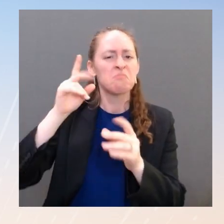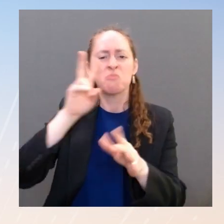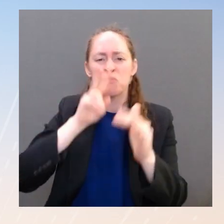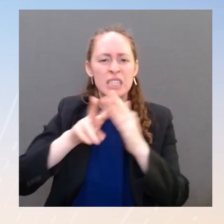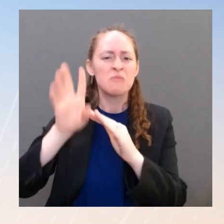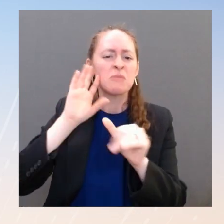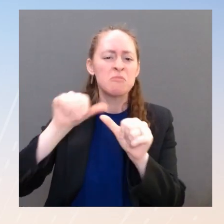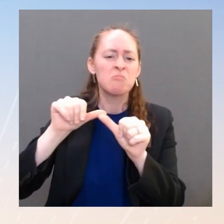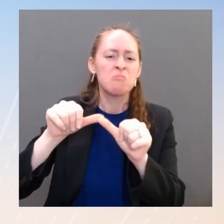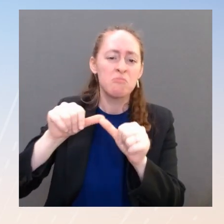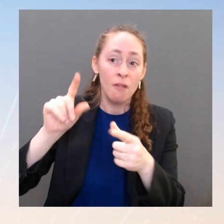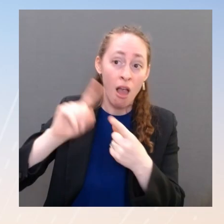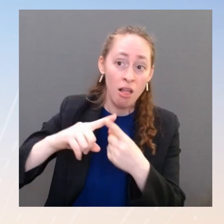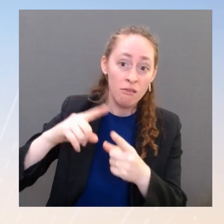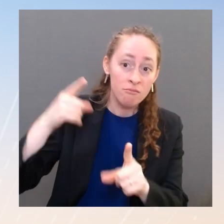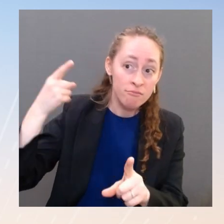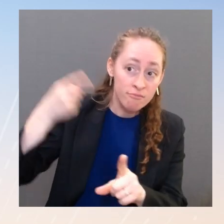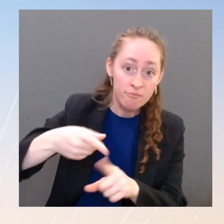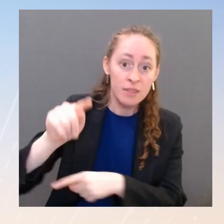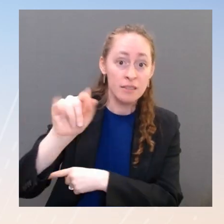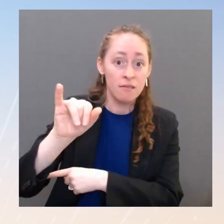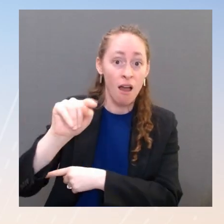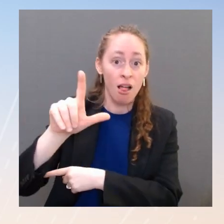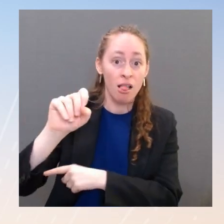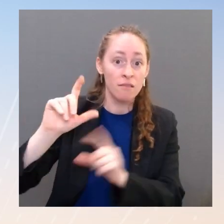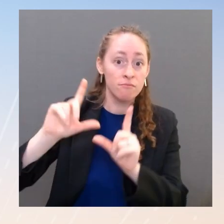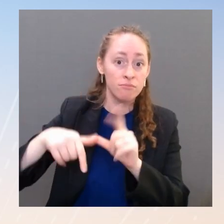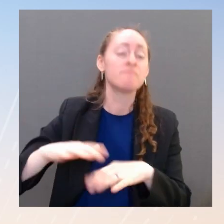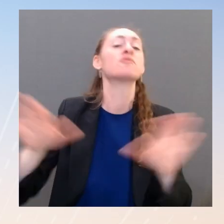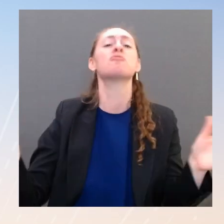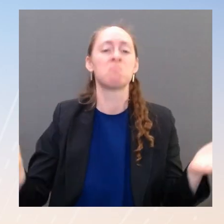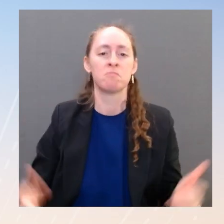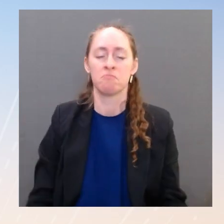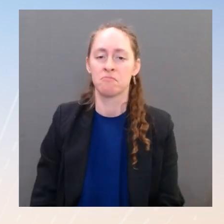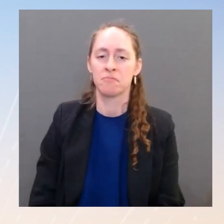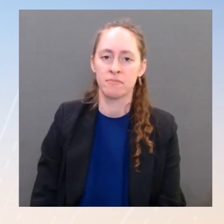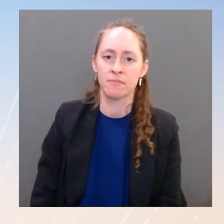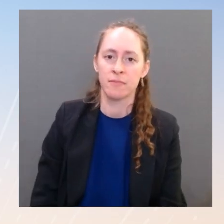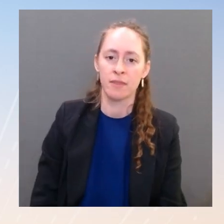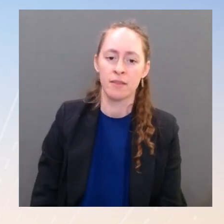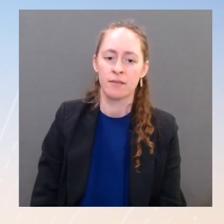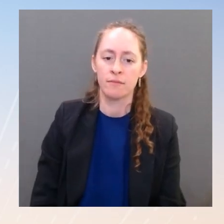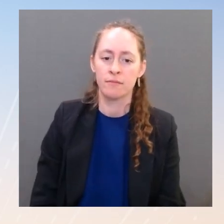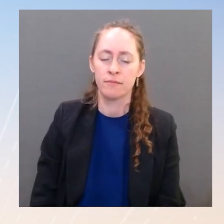The Press: Thanks, Jen. A question on executive actions: The President, as we've talked about, is mulling taking executive action